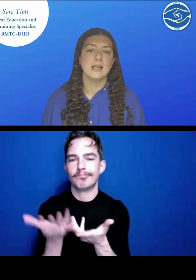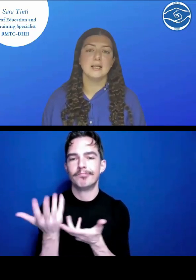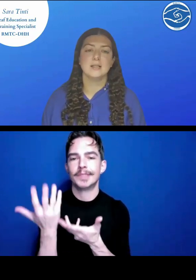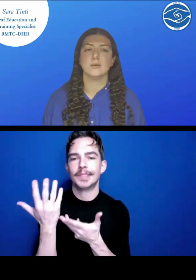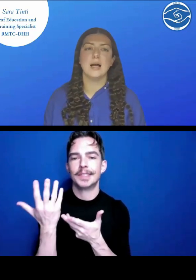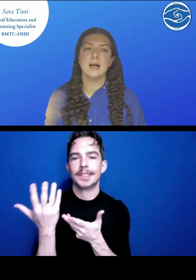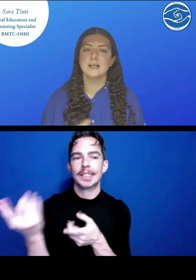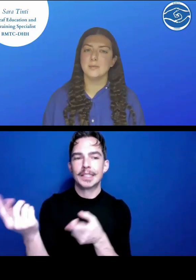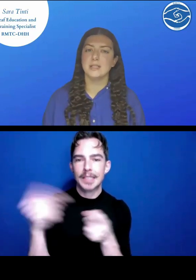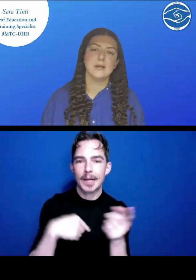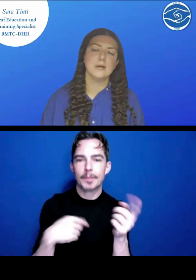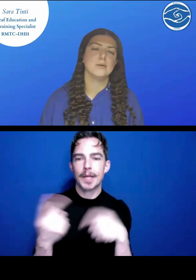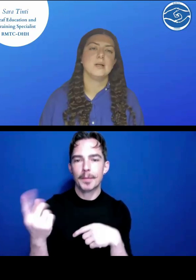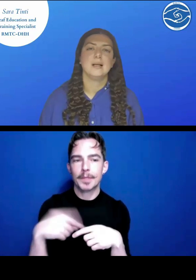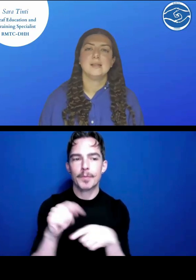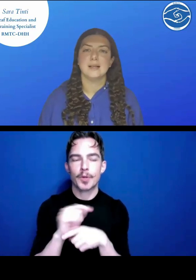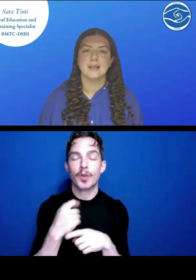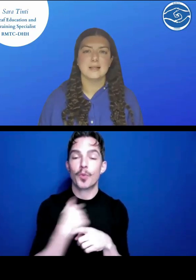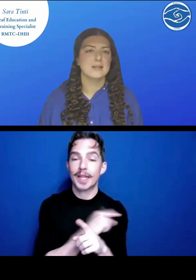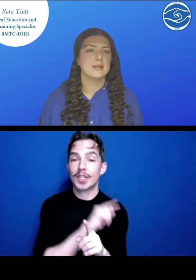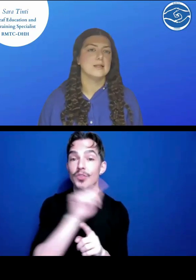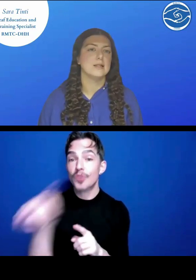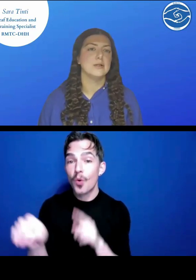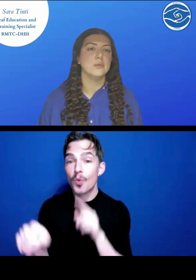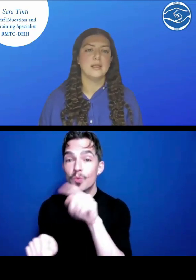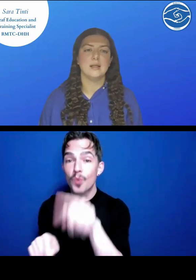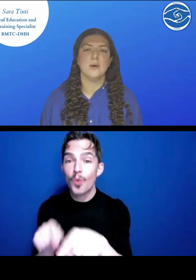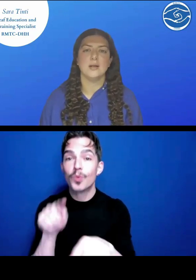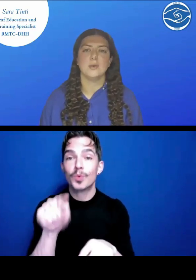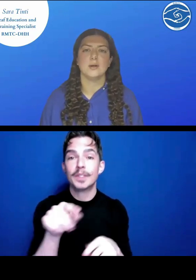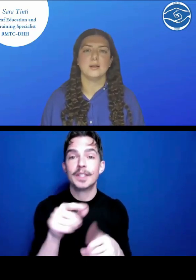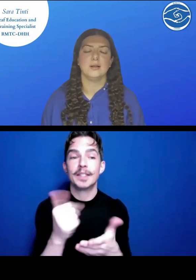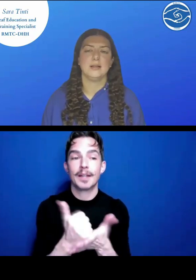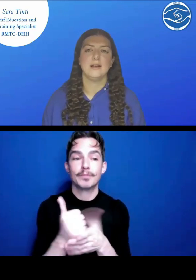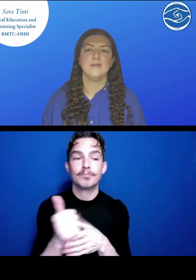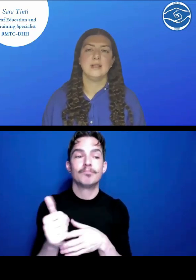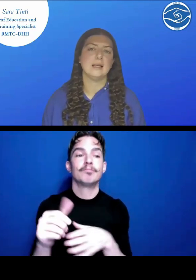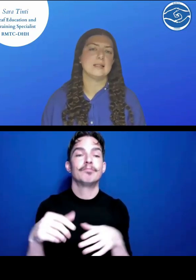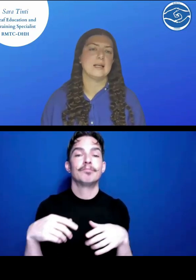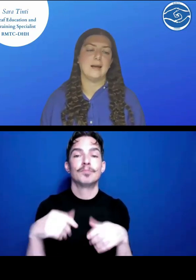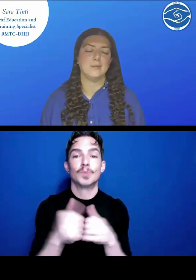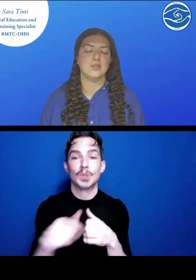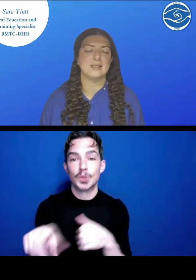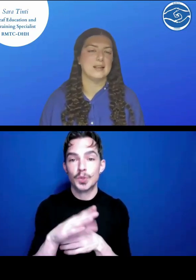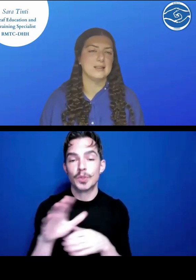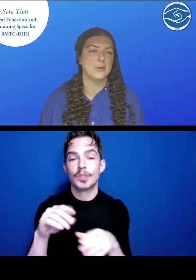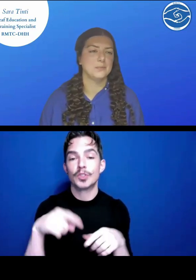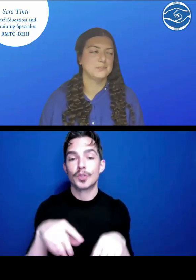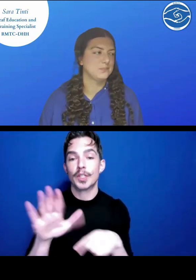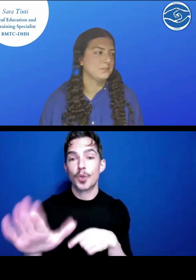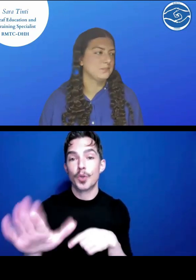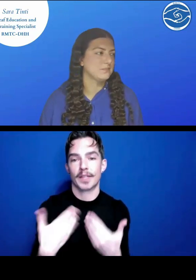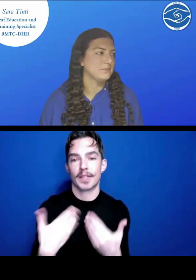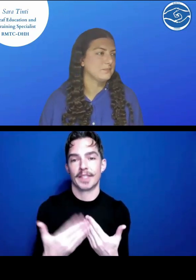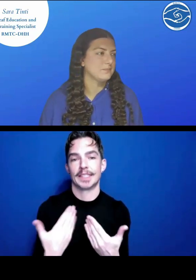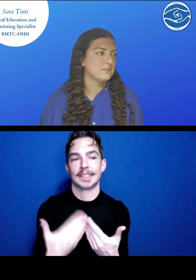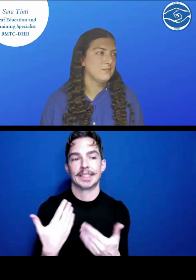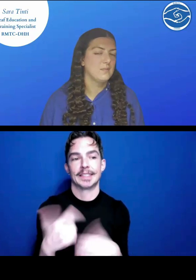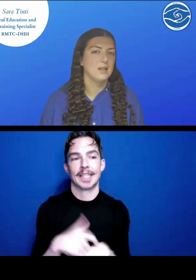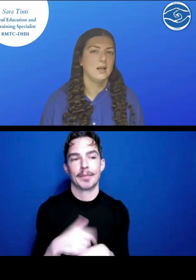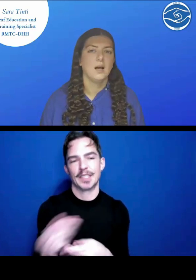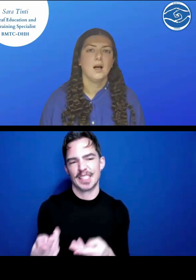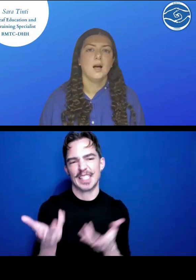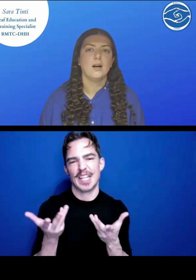training. So let us come to you. Let us zoom with you at your convenient time. Just let us know. All